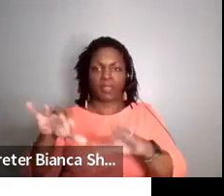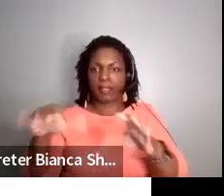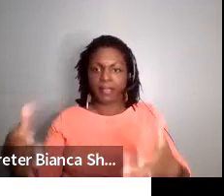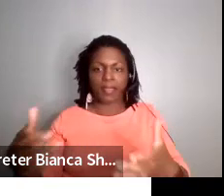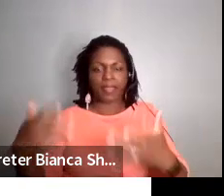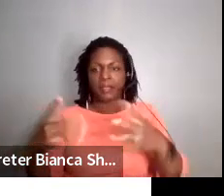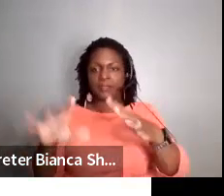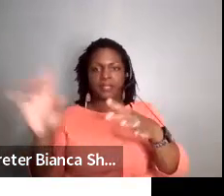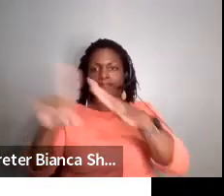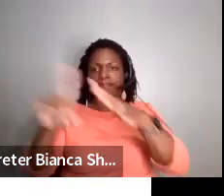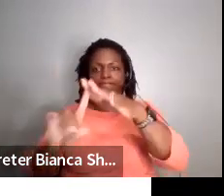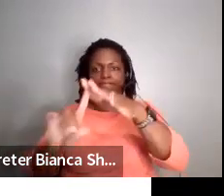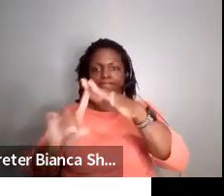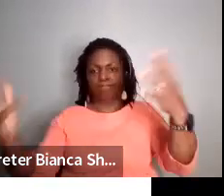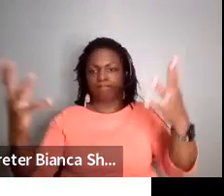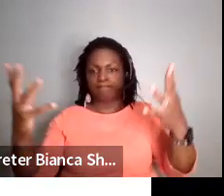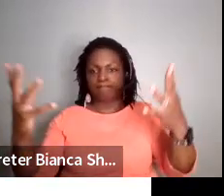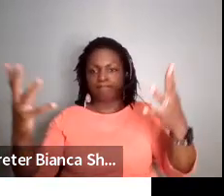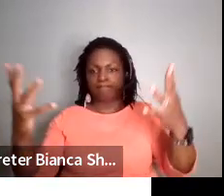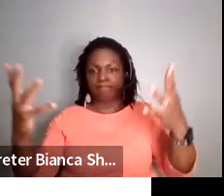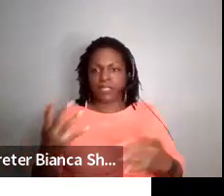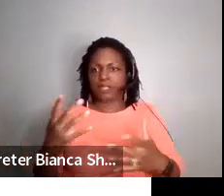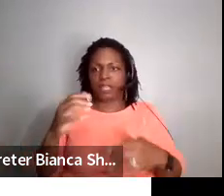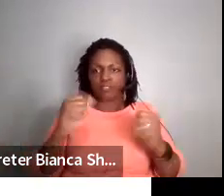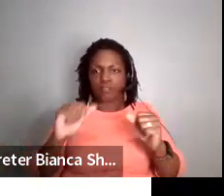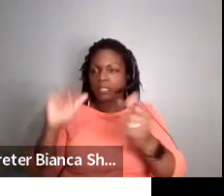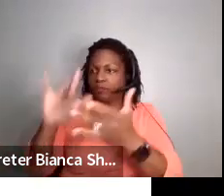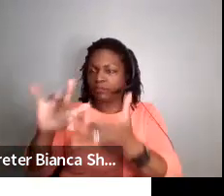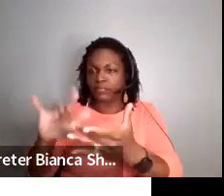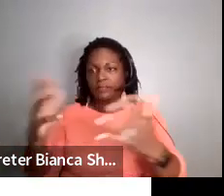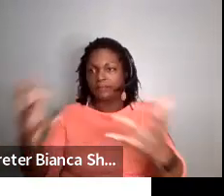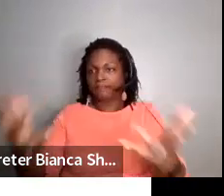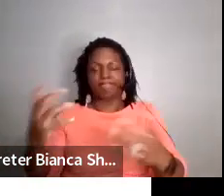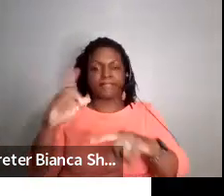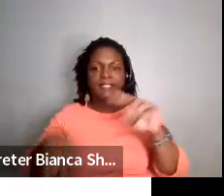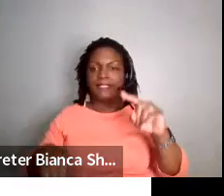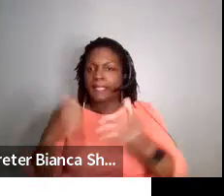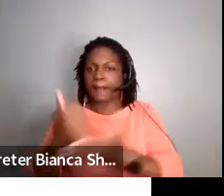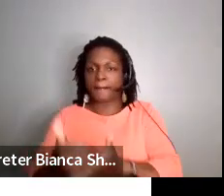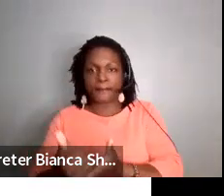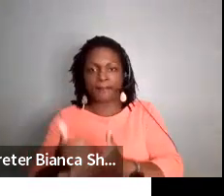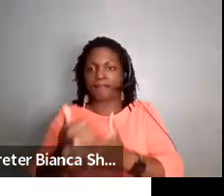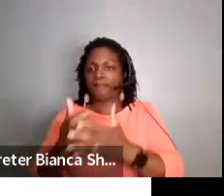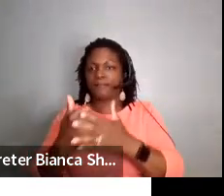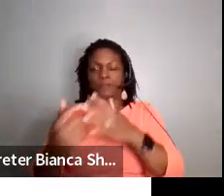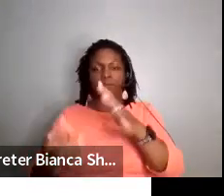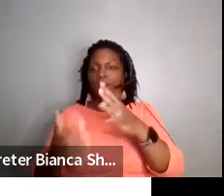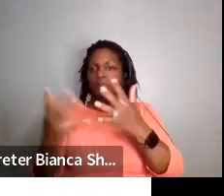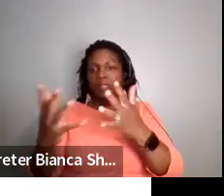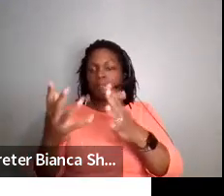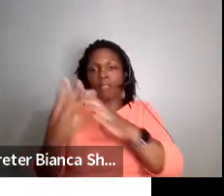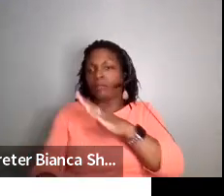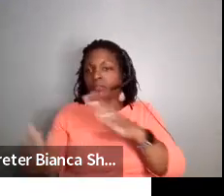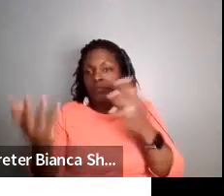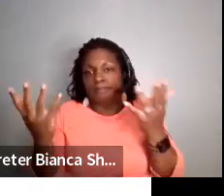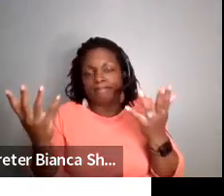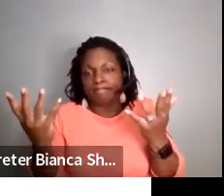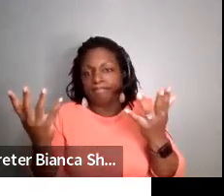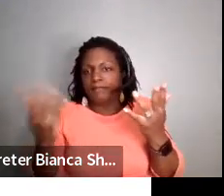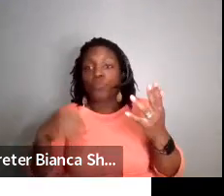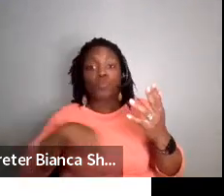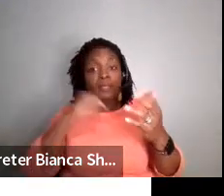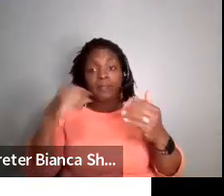We just lost them, and I just felt extremely sad that we were not able to help the student because we did not have adequate records on the student.